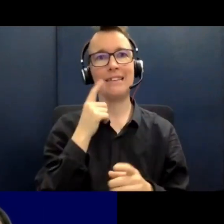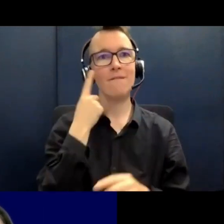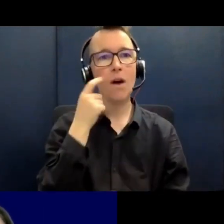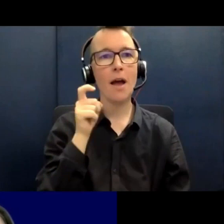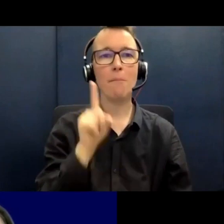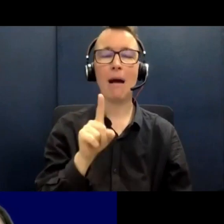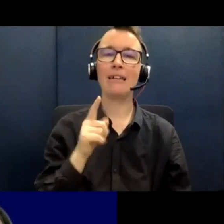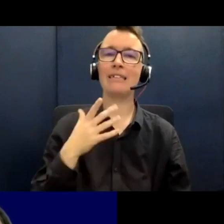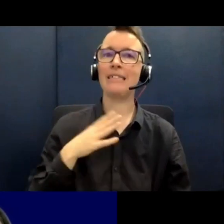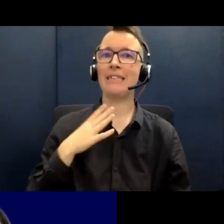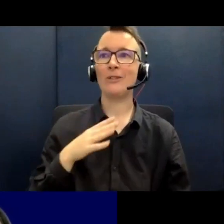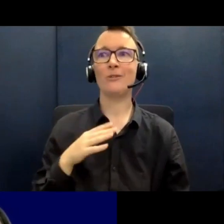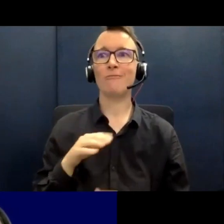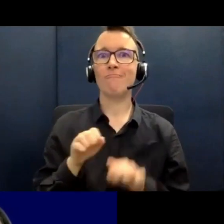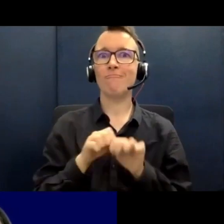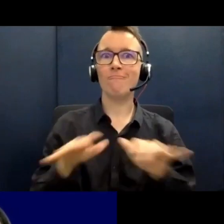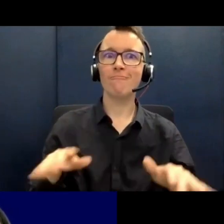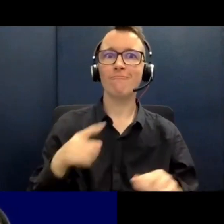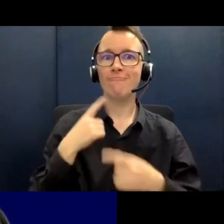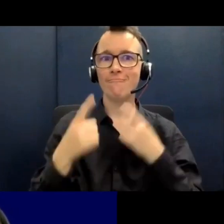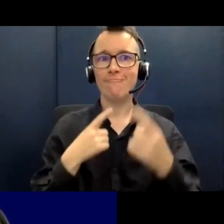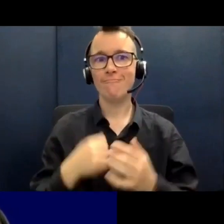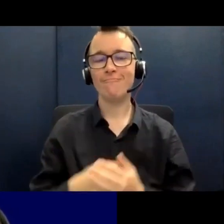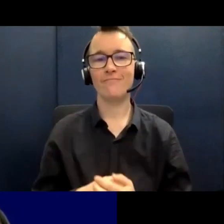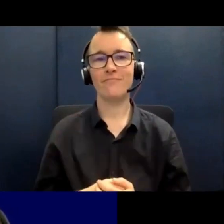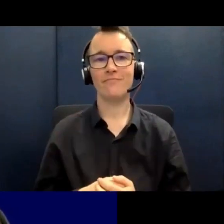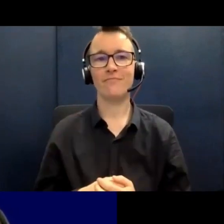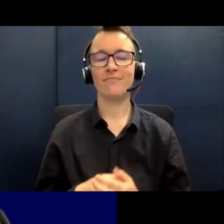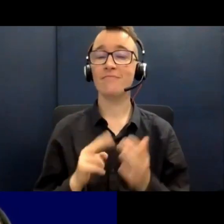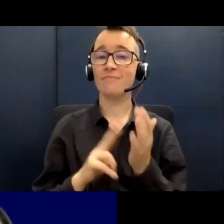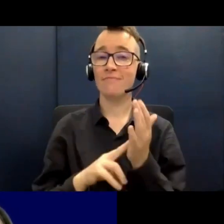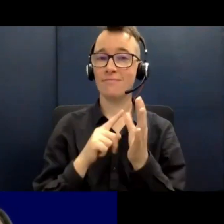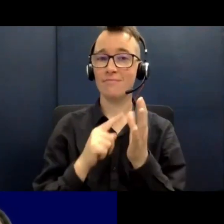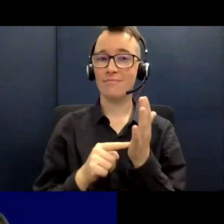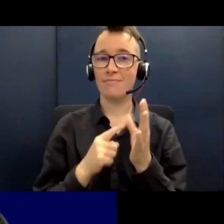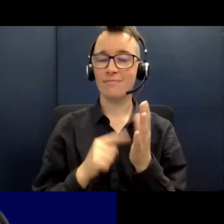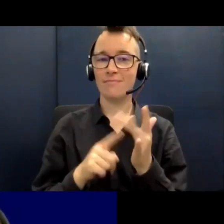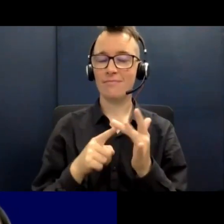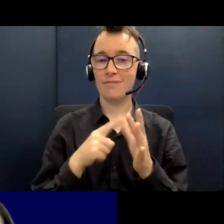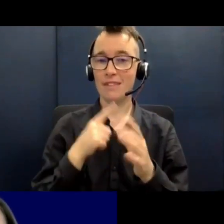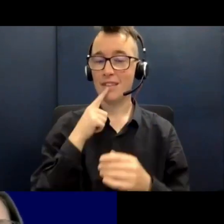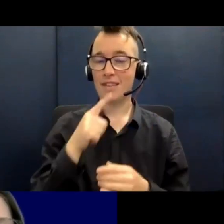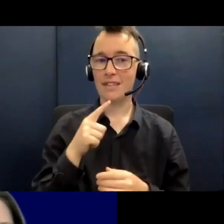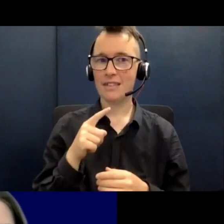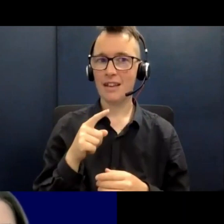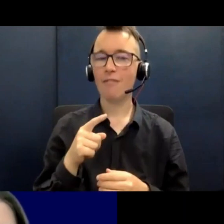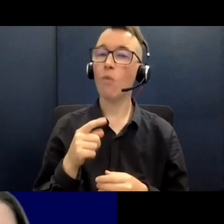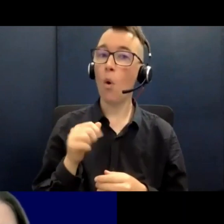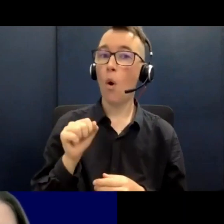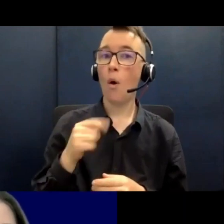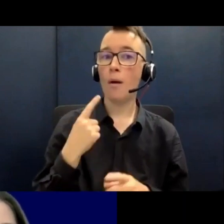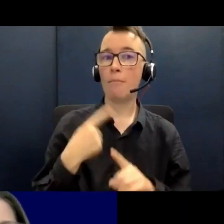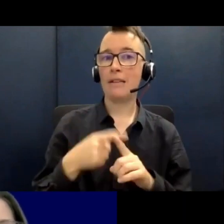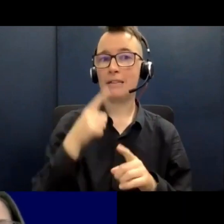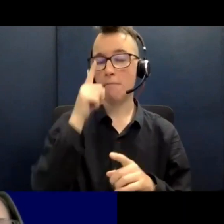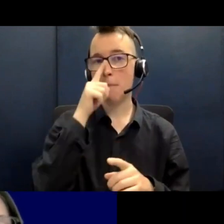also people working on trying to change that pathway as well so PVI Alliance Australia,